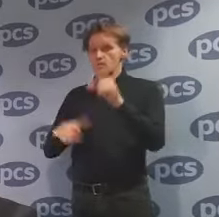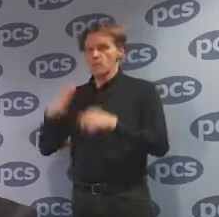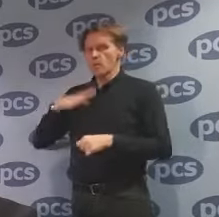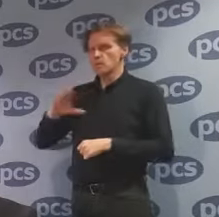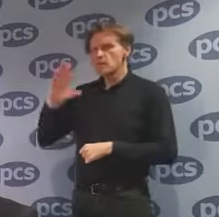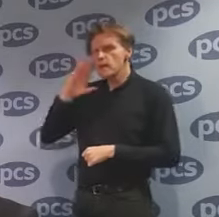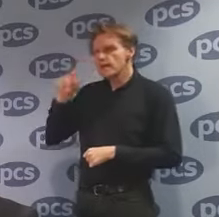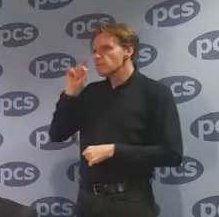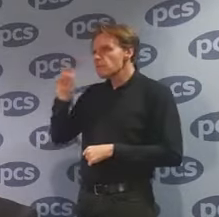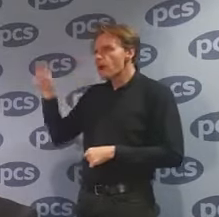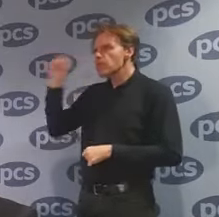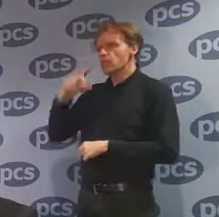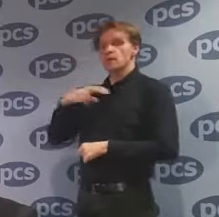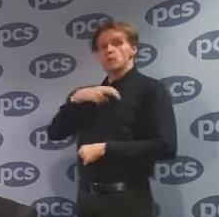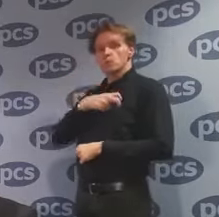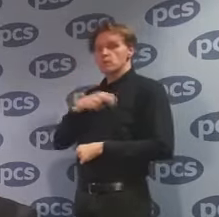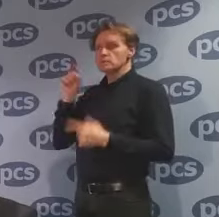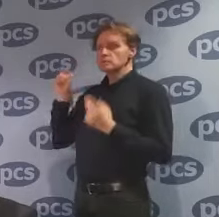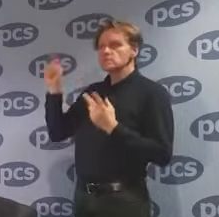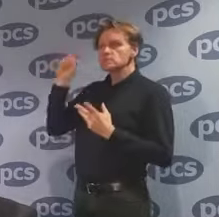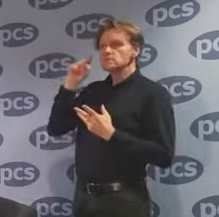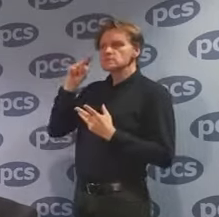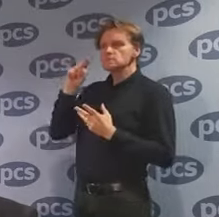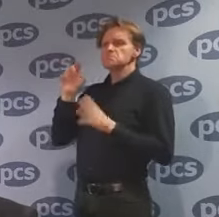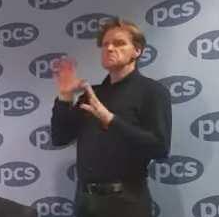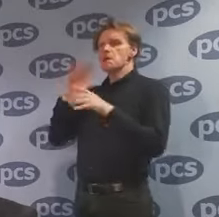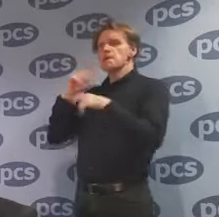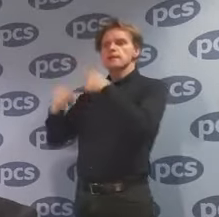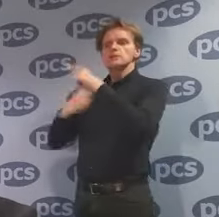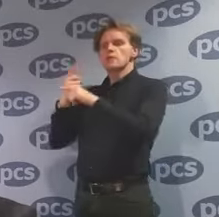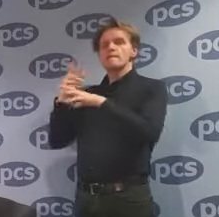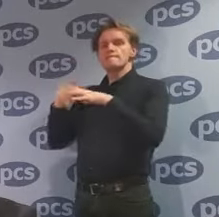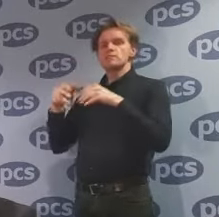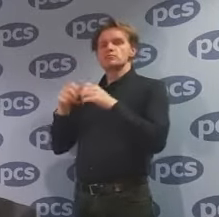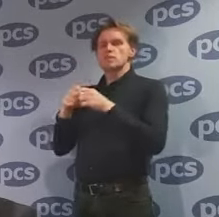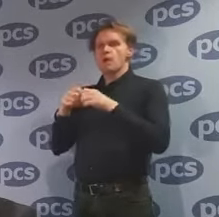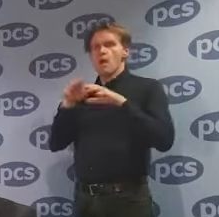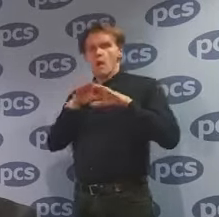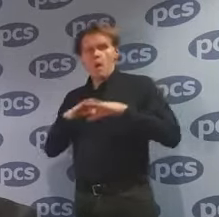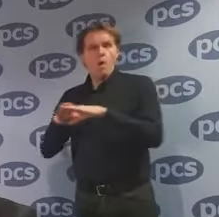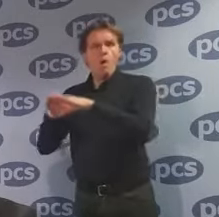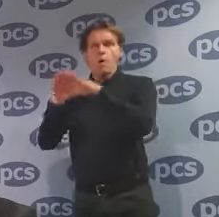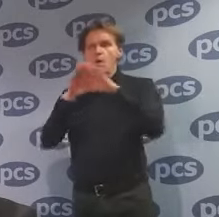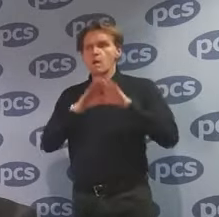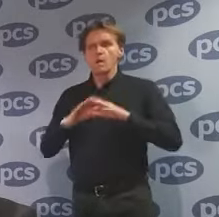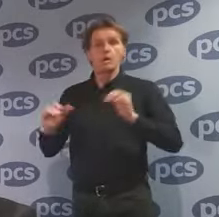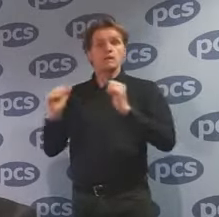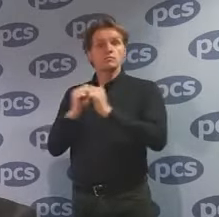early February whether there is a mood for a common demand and a common campaign across the public sector and I think